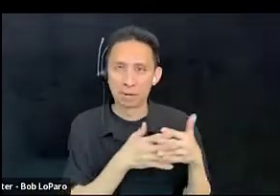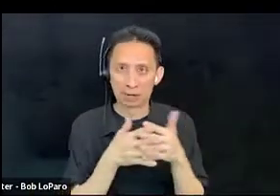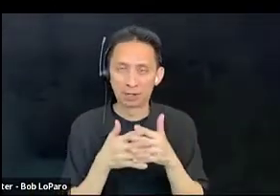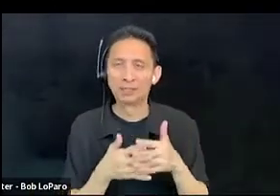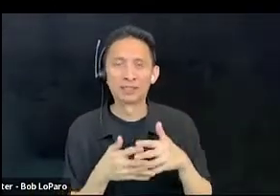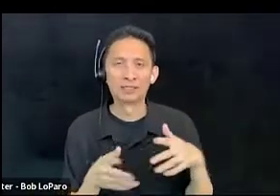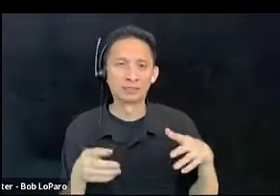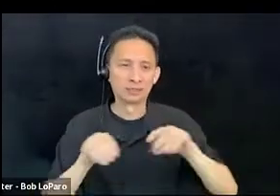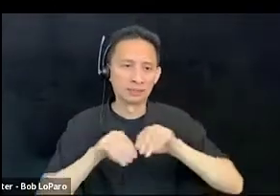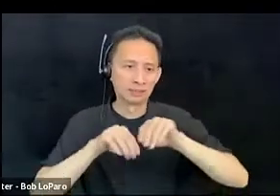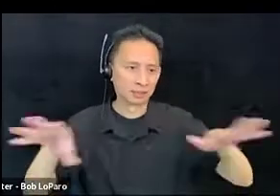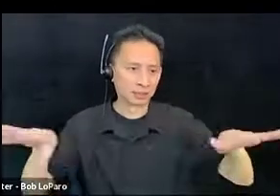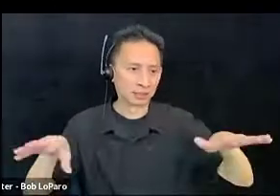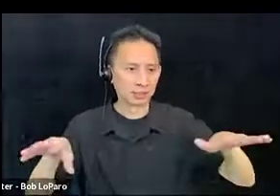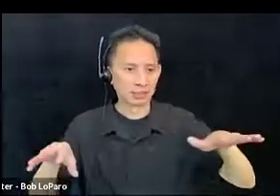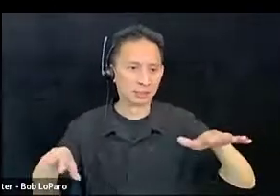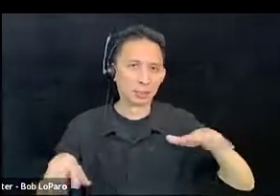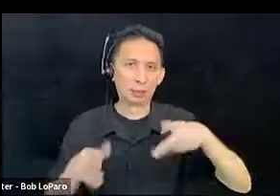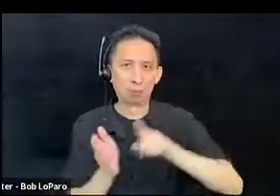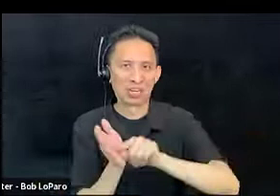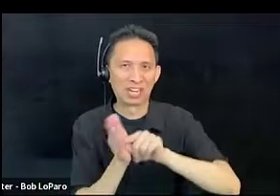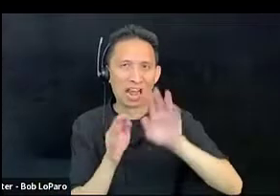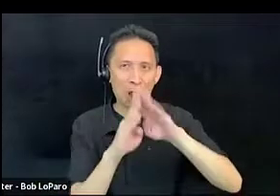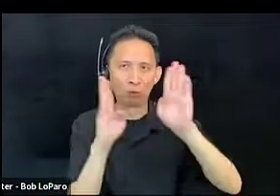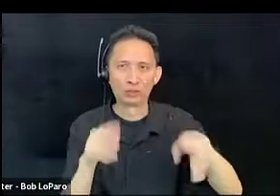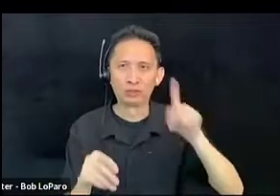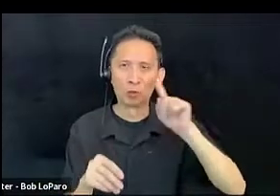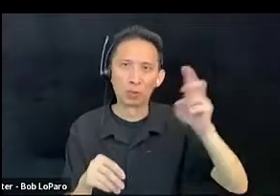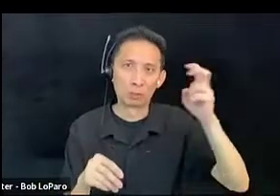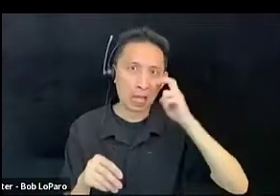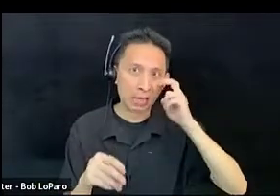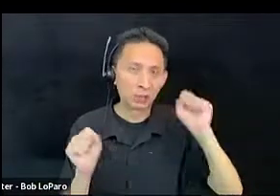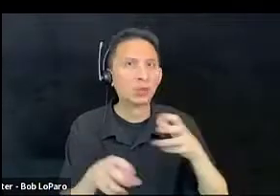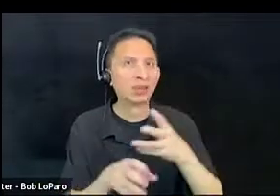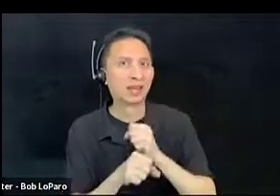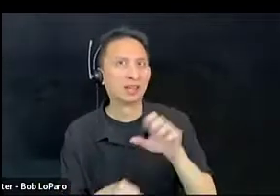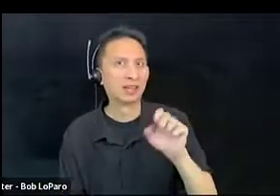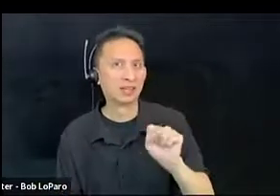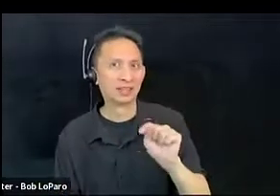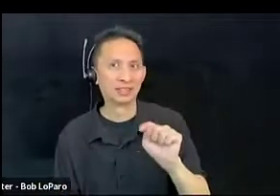the STACS tangible symbols for free. They're on the quota funds.